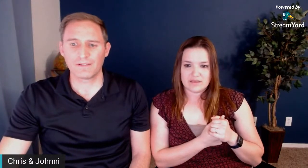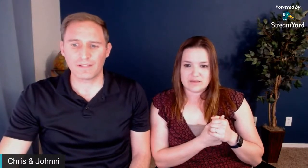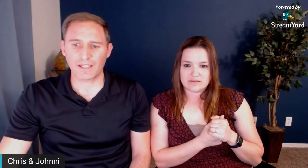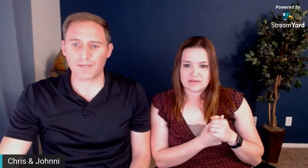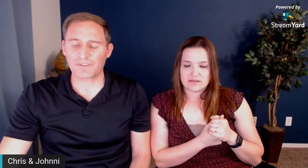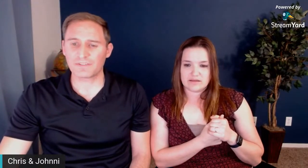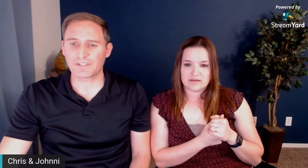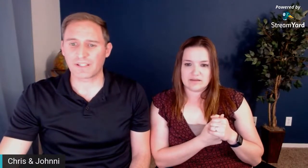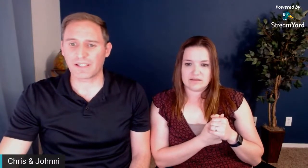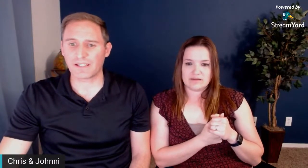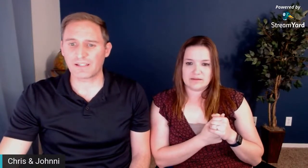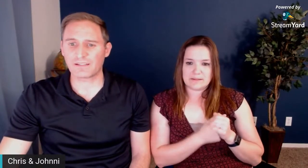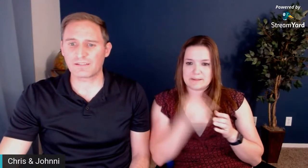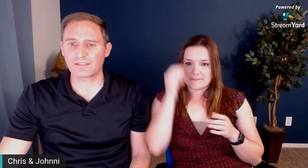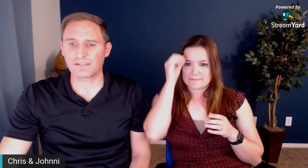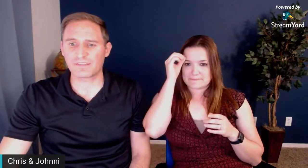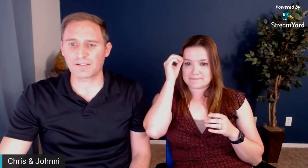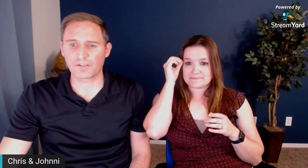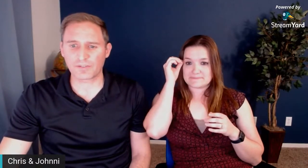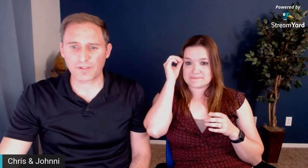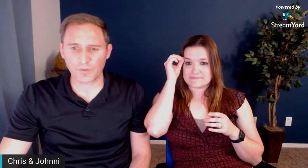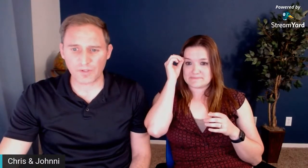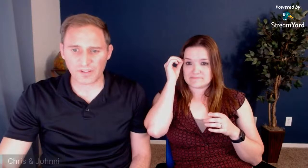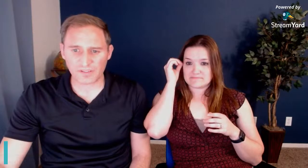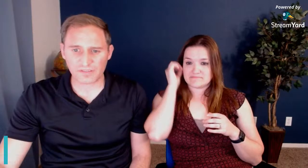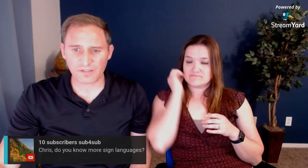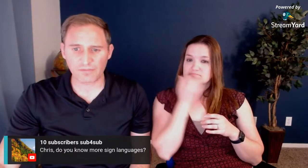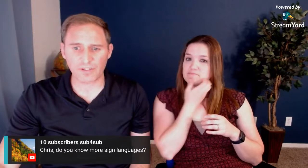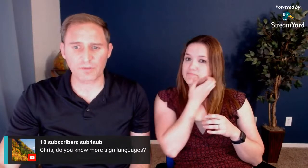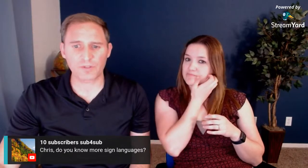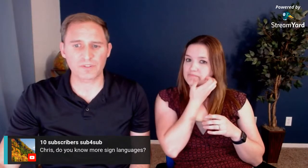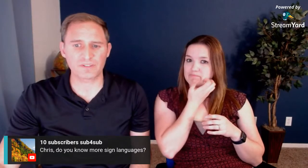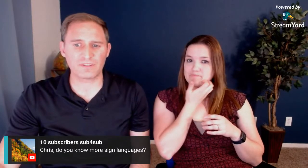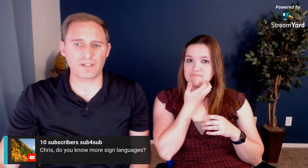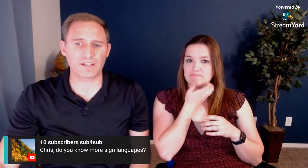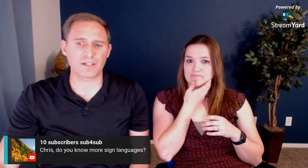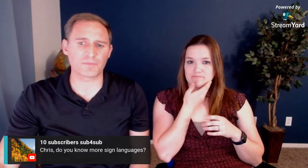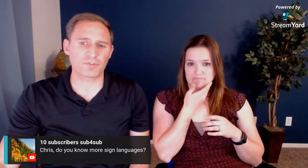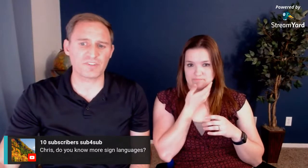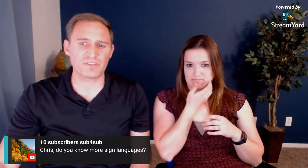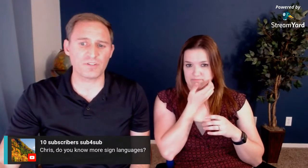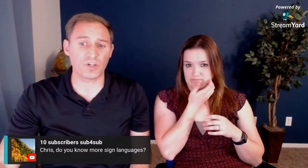yeah absolutely and let's see here there was a really quick one um chris do you know